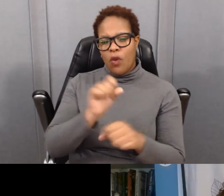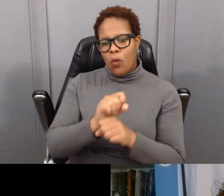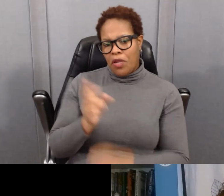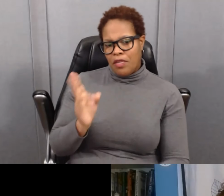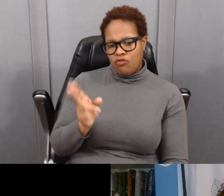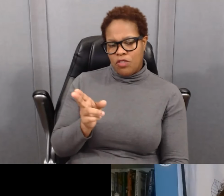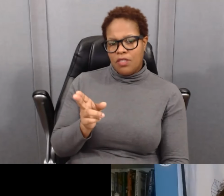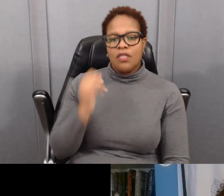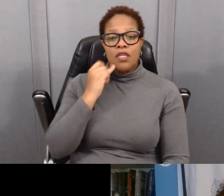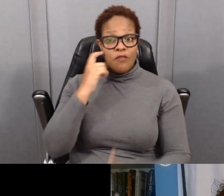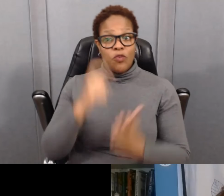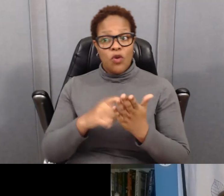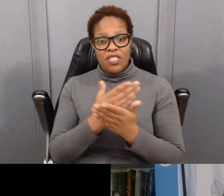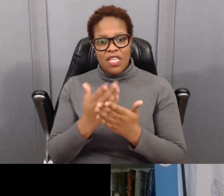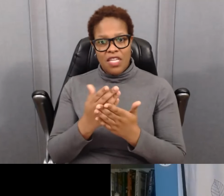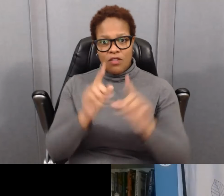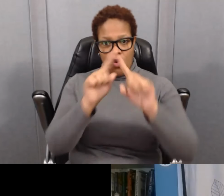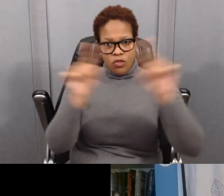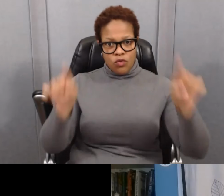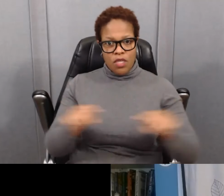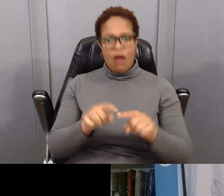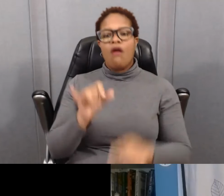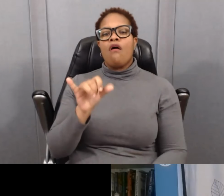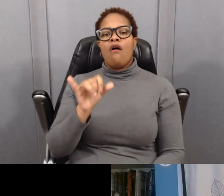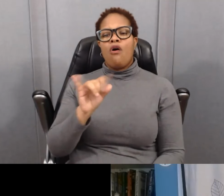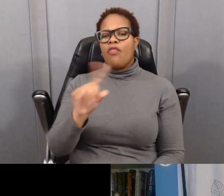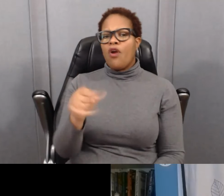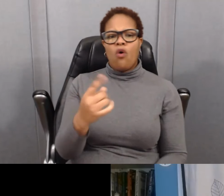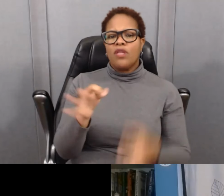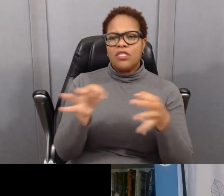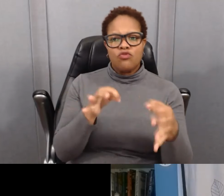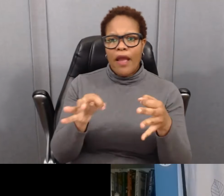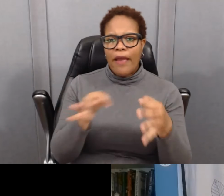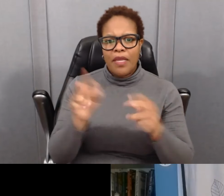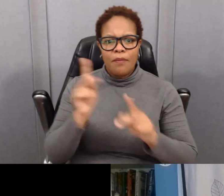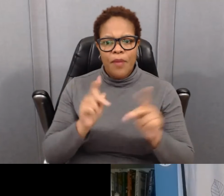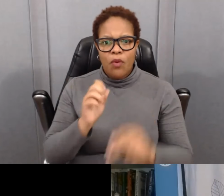that, okay, wait, they're only for example, oh wait, they're only describing people of color,